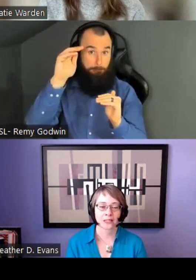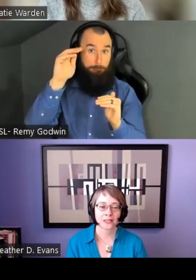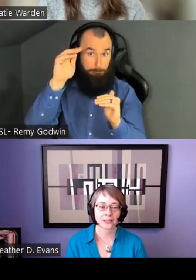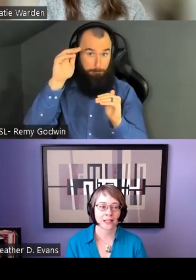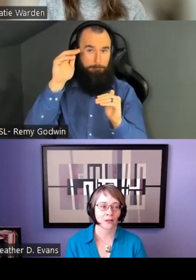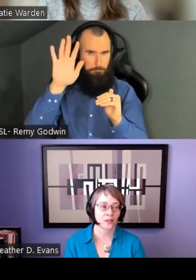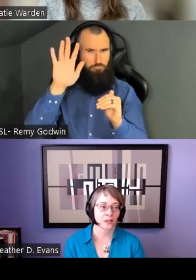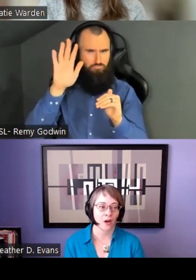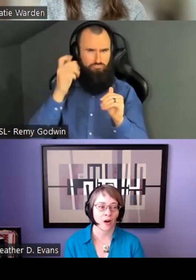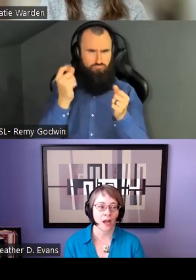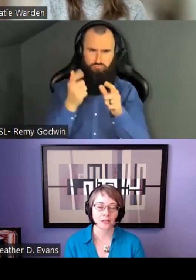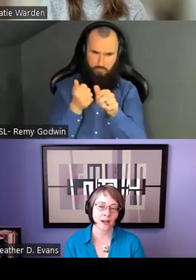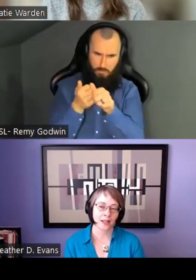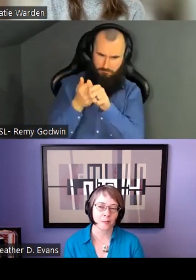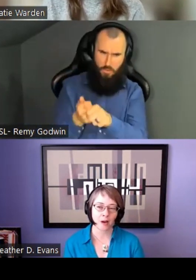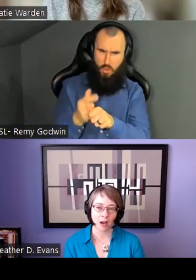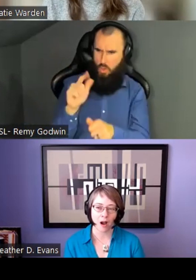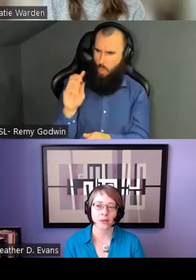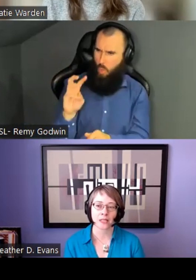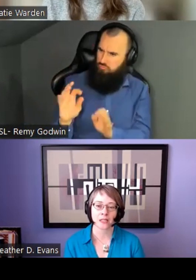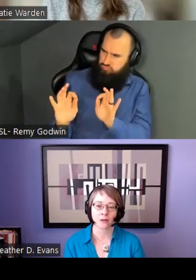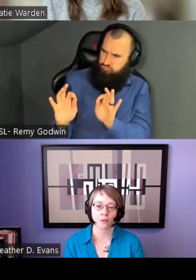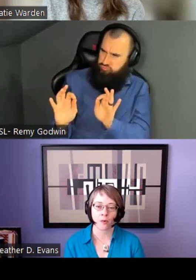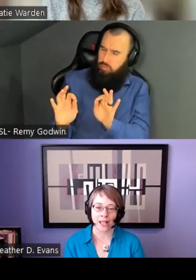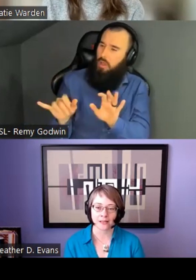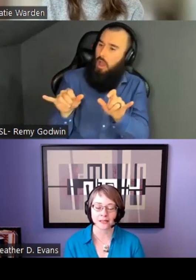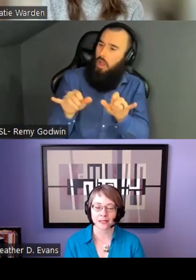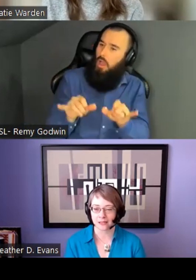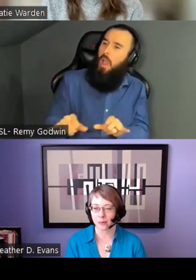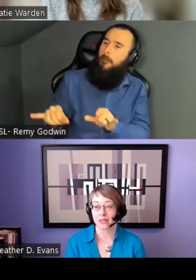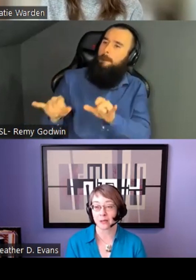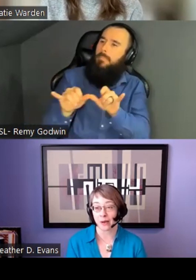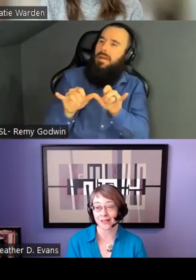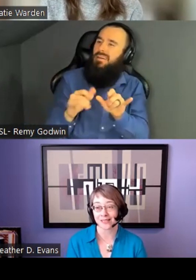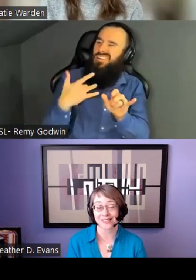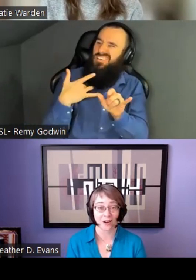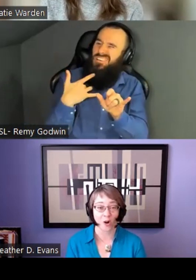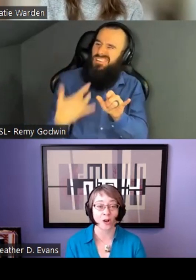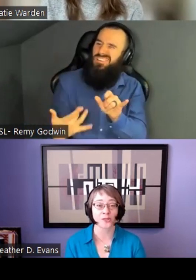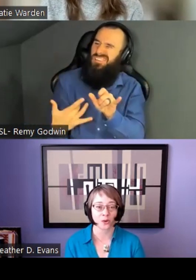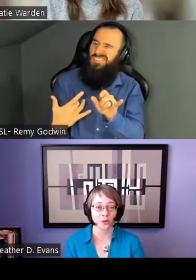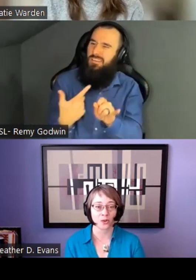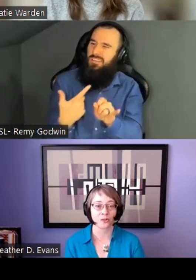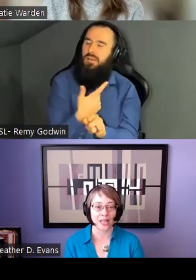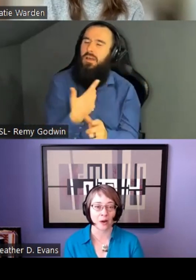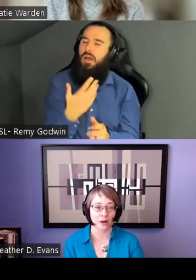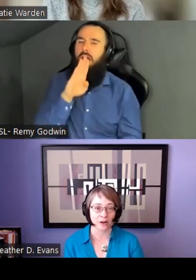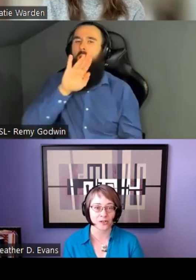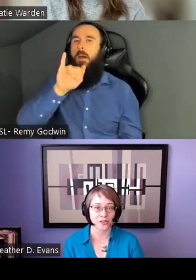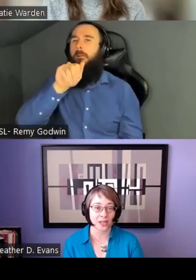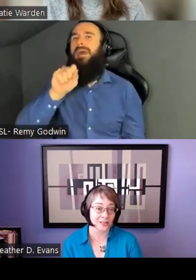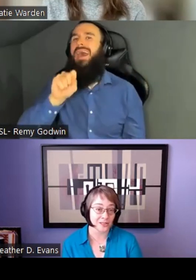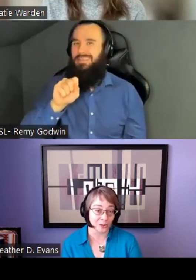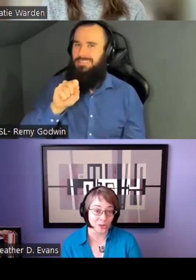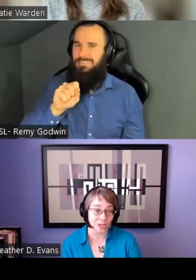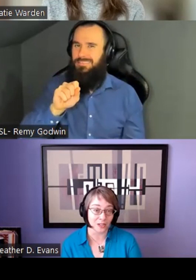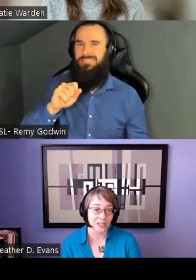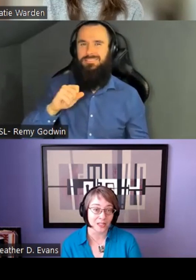the letter of the law and talking about common ways that disability bias can also create barriers and exclusion